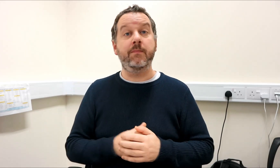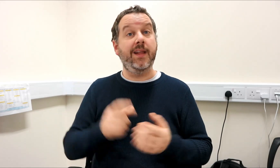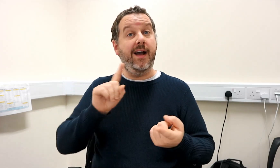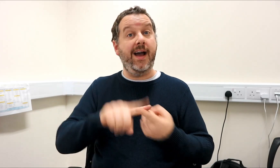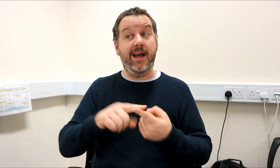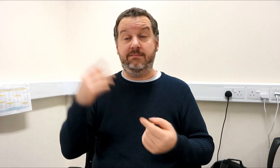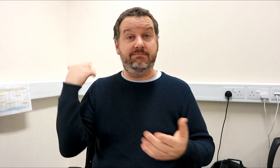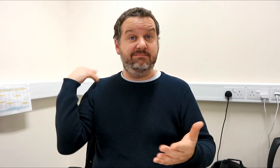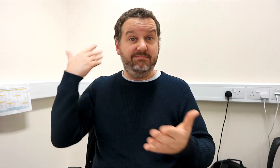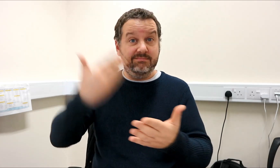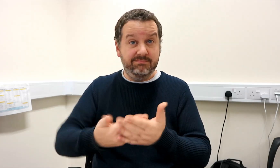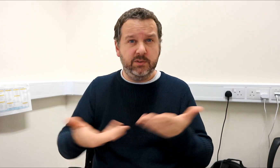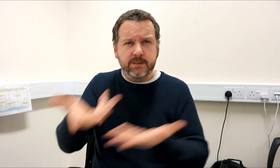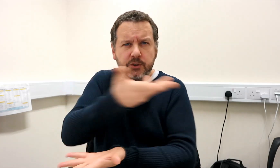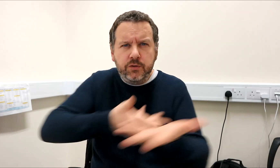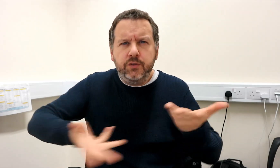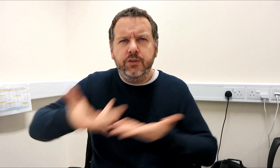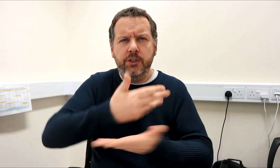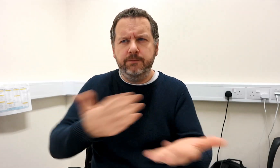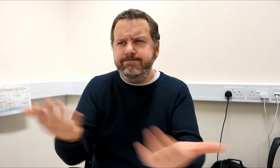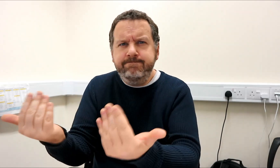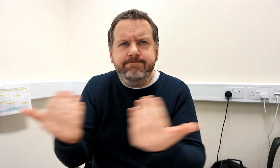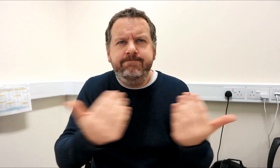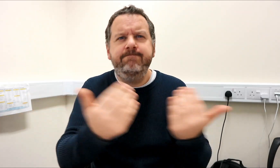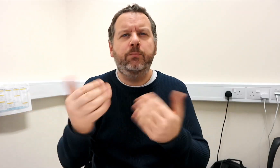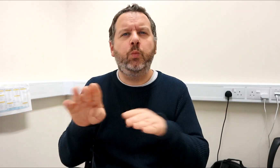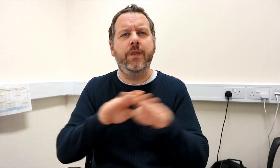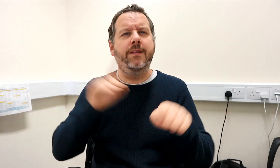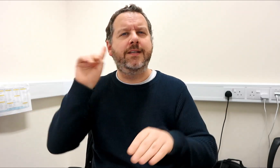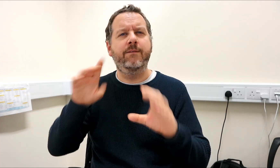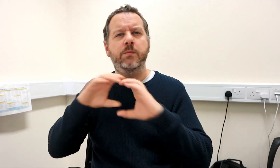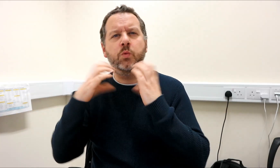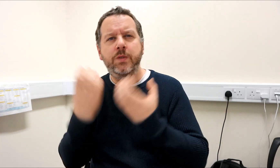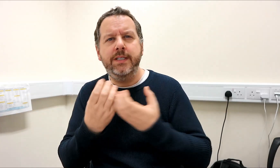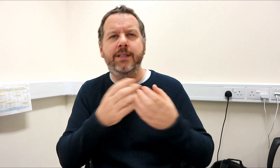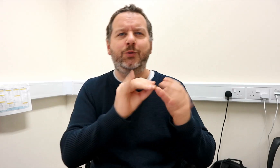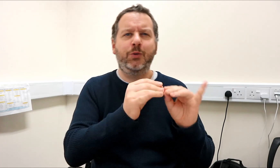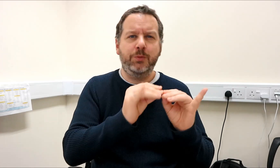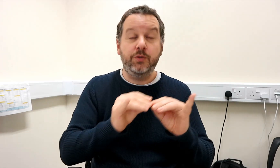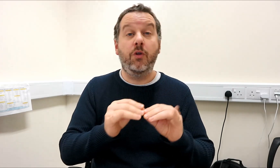we have also continued our consultation with the Deaf community and interpreters,